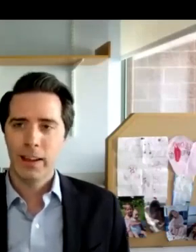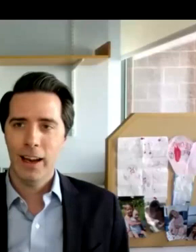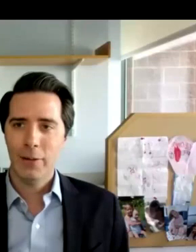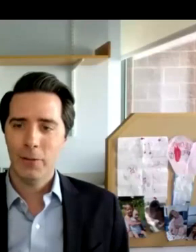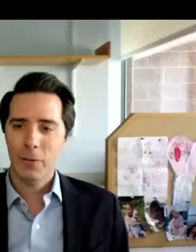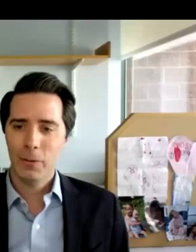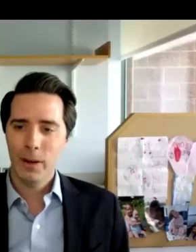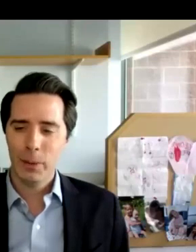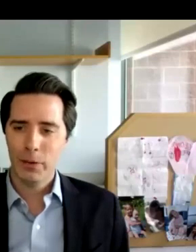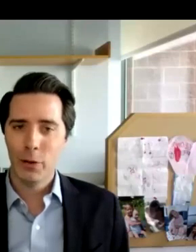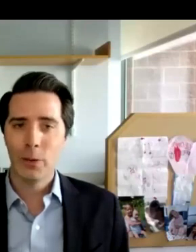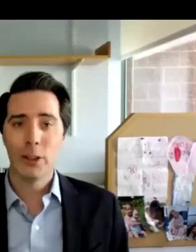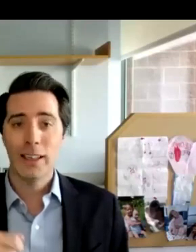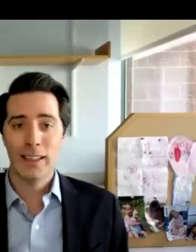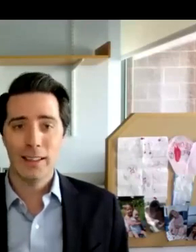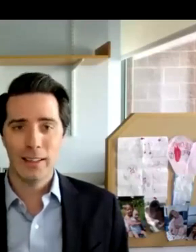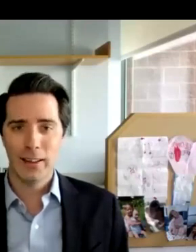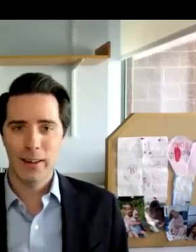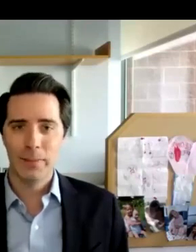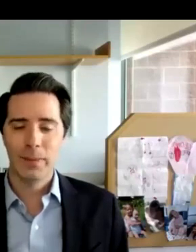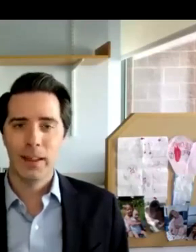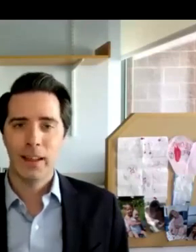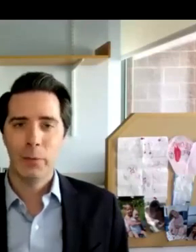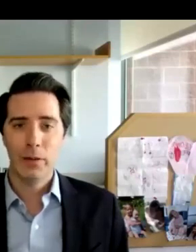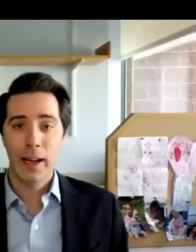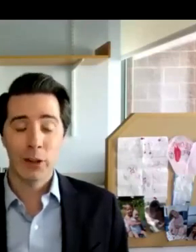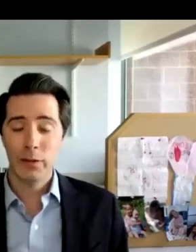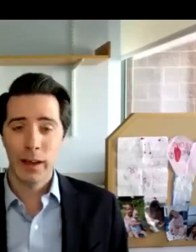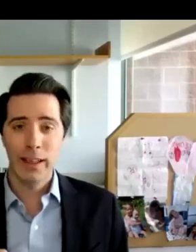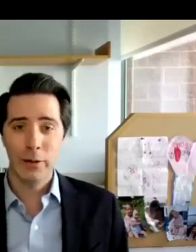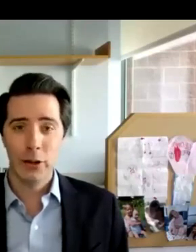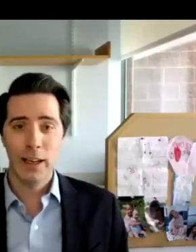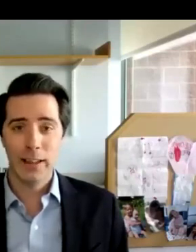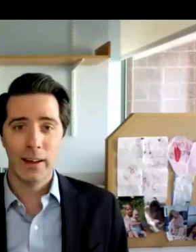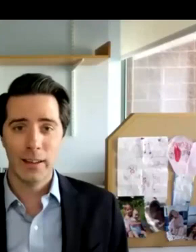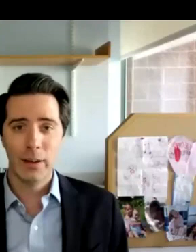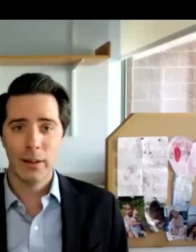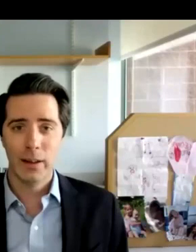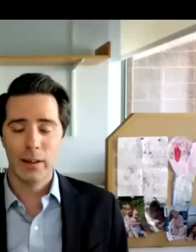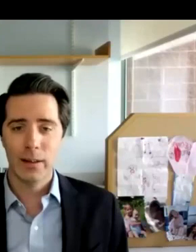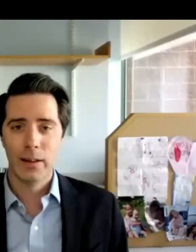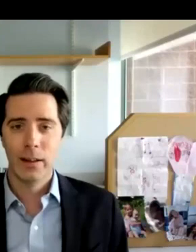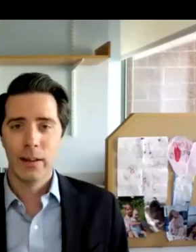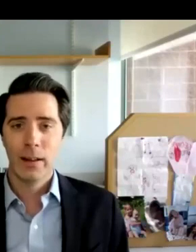and we perform genetic testing on them and we've actually find they have a